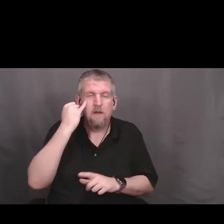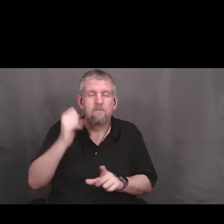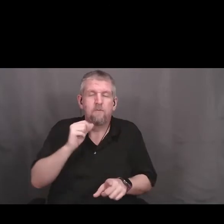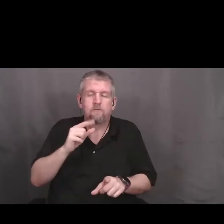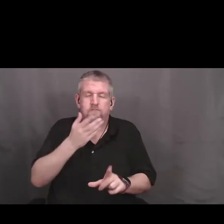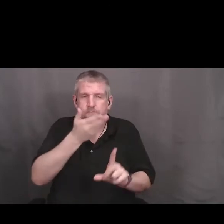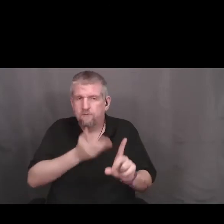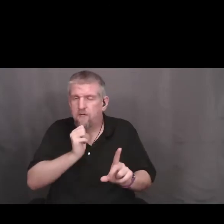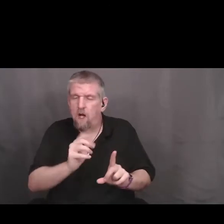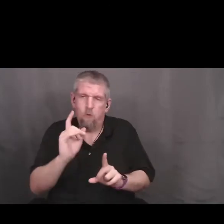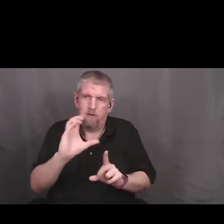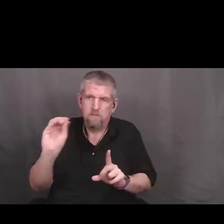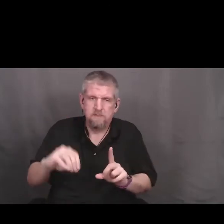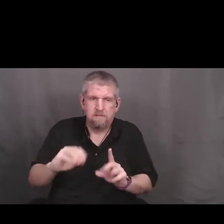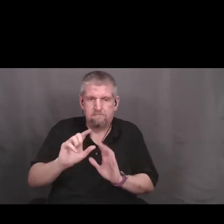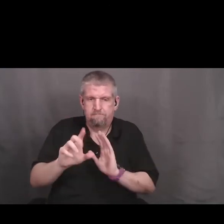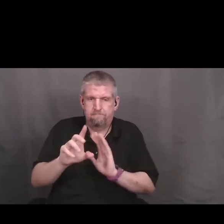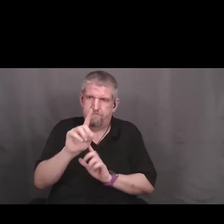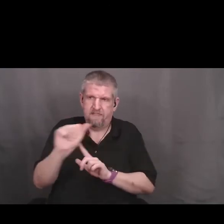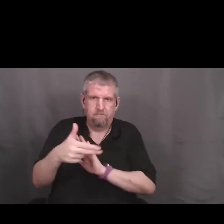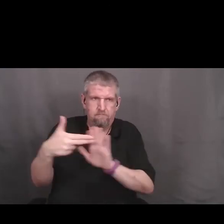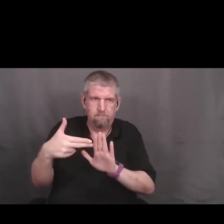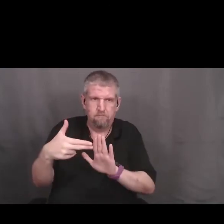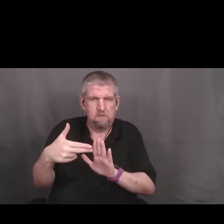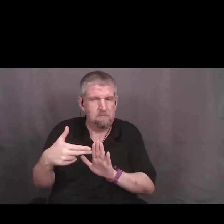but again, you can check it out if you think that would work for you.